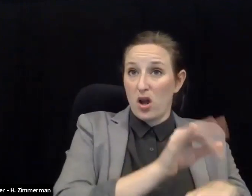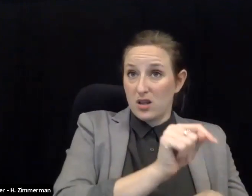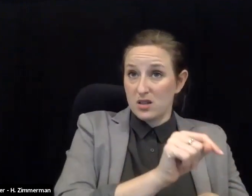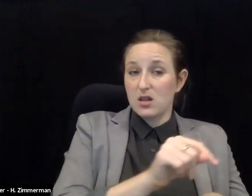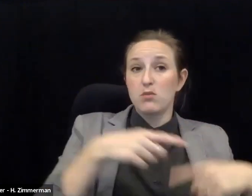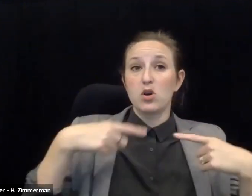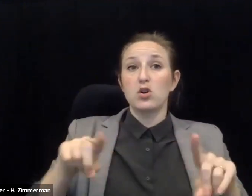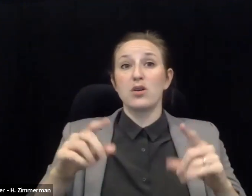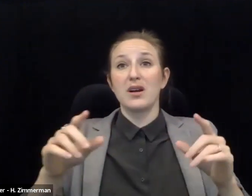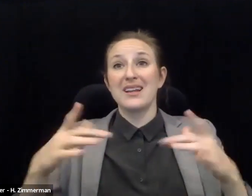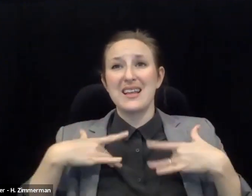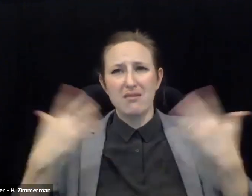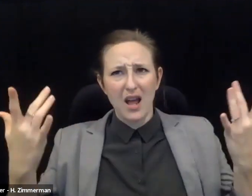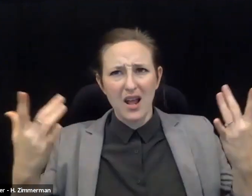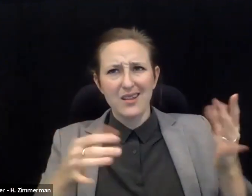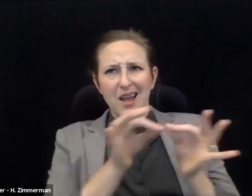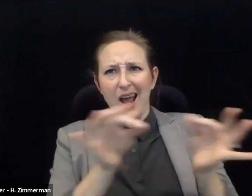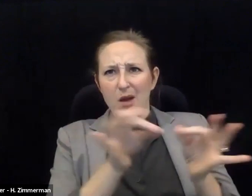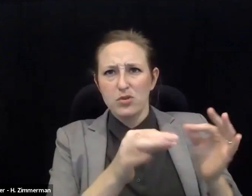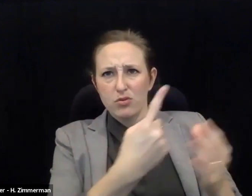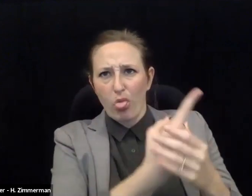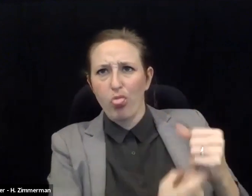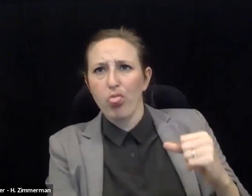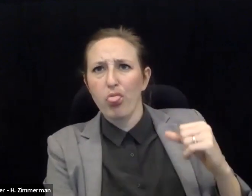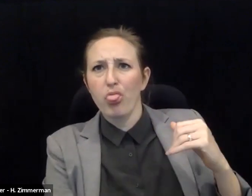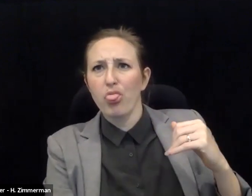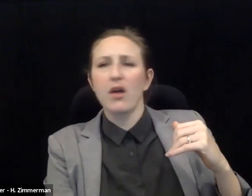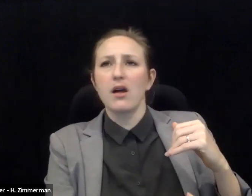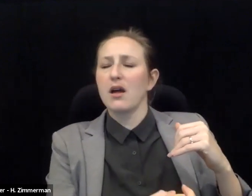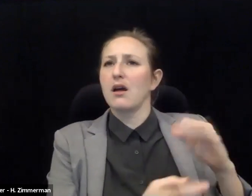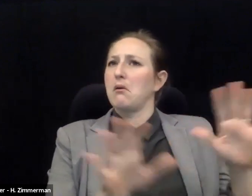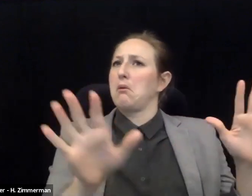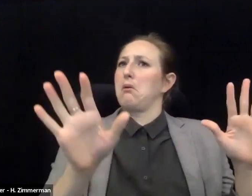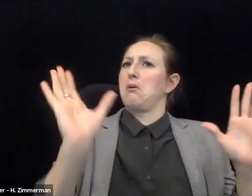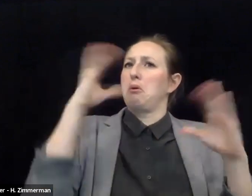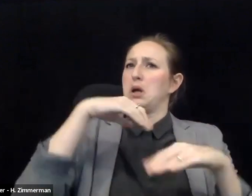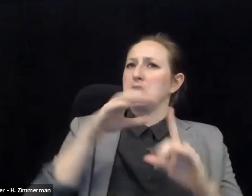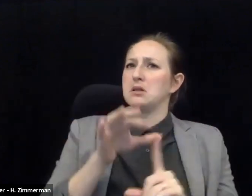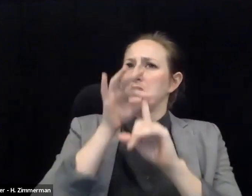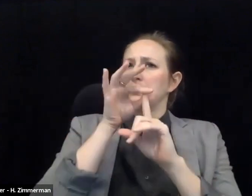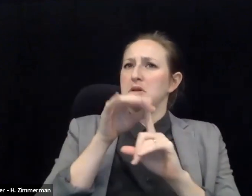caption disappeared. I think I will kind of a unique situation, but just kind of an example